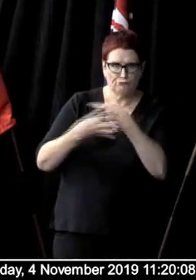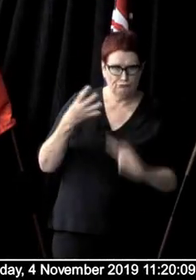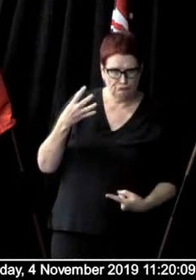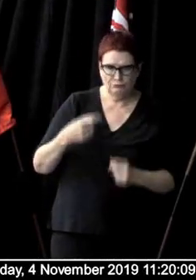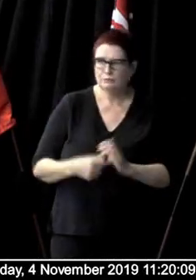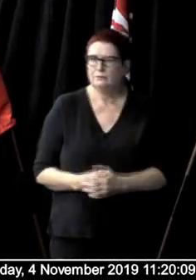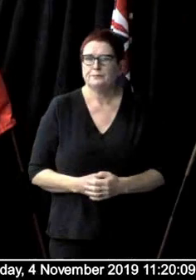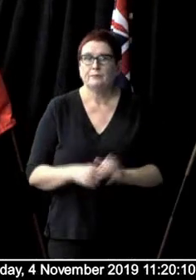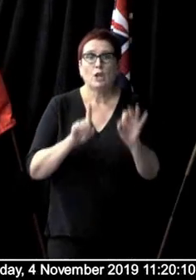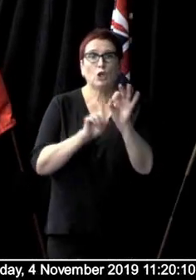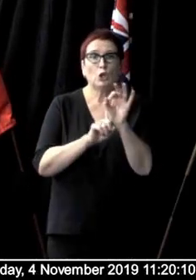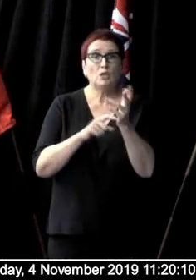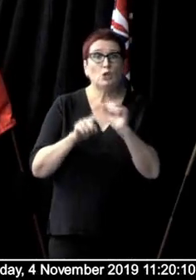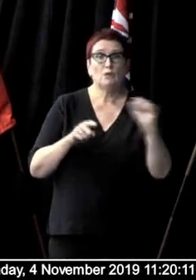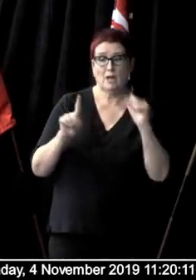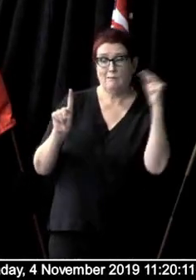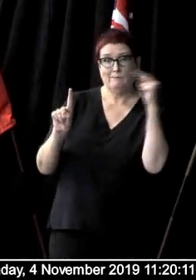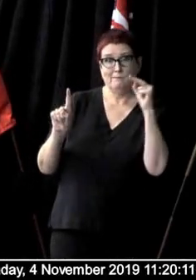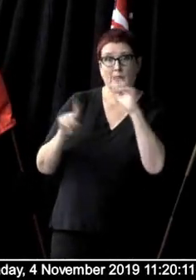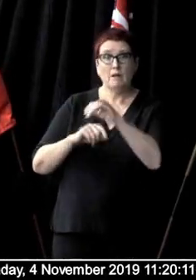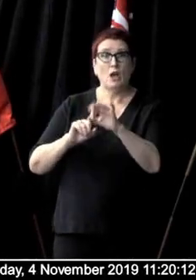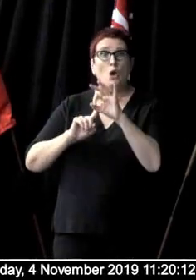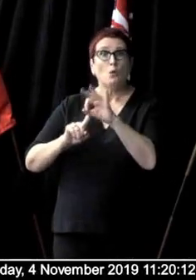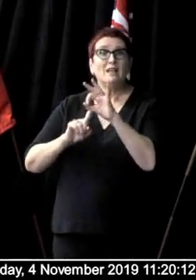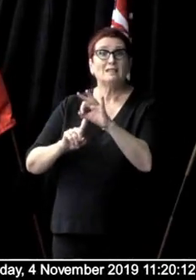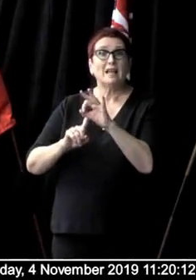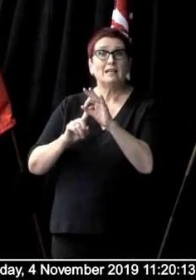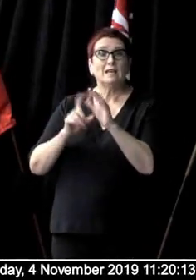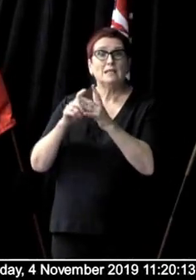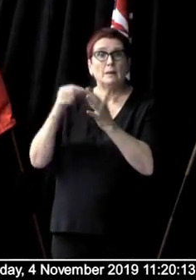QTU’s position in relation to the Queensland Department of Education’s Inclusive